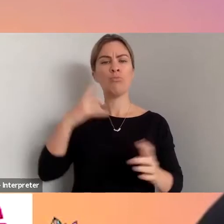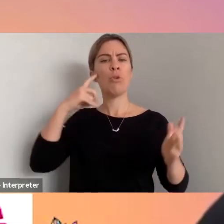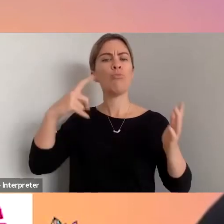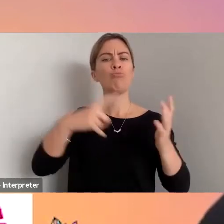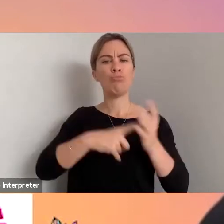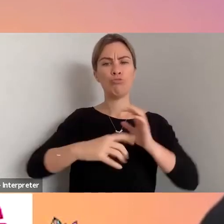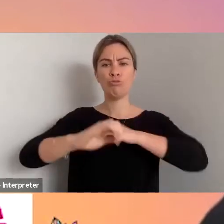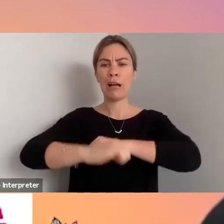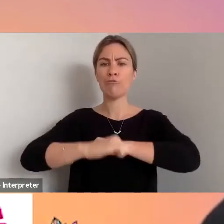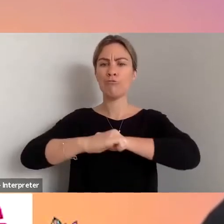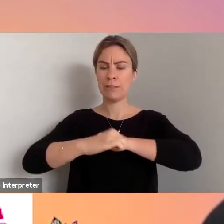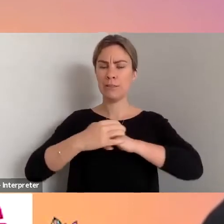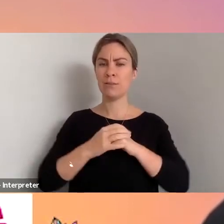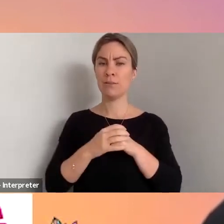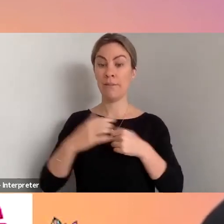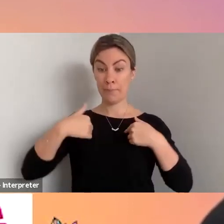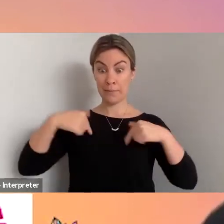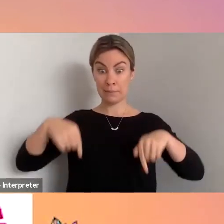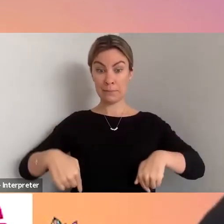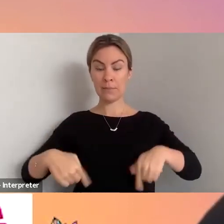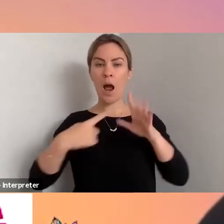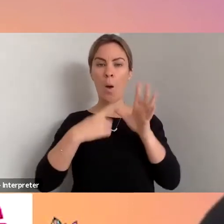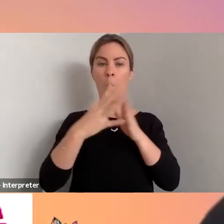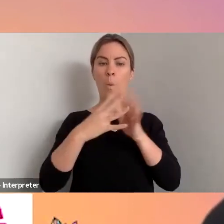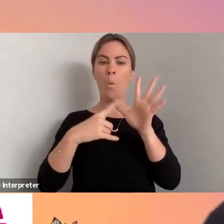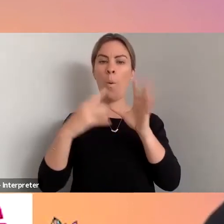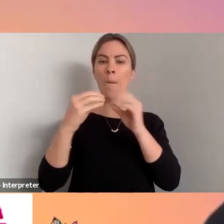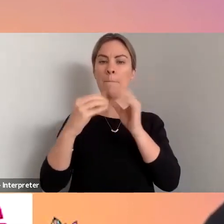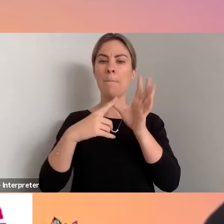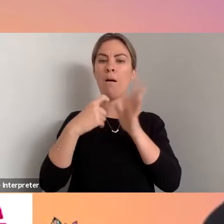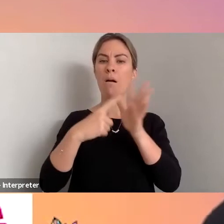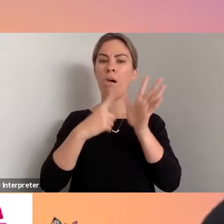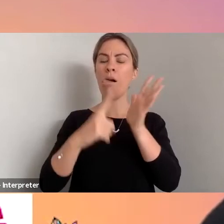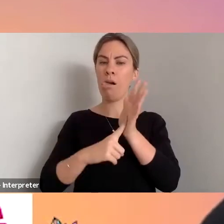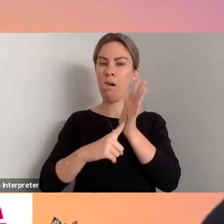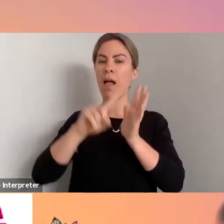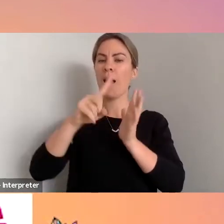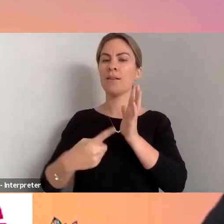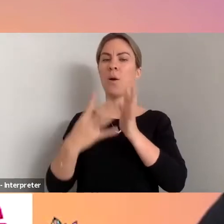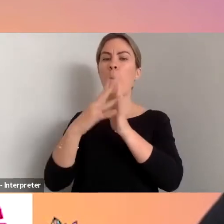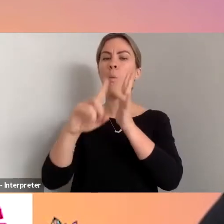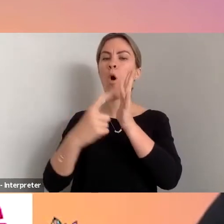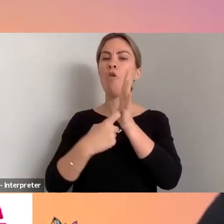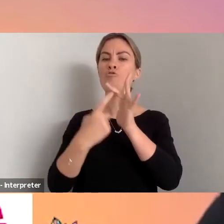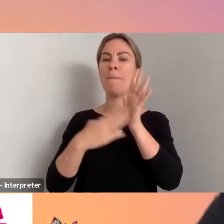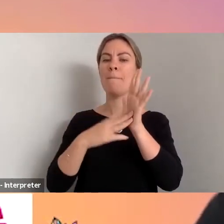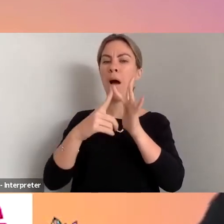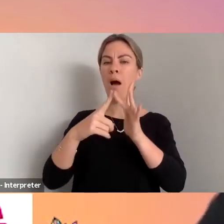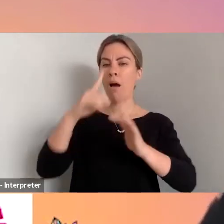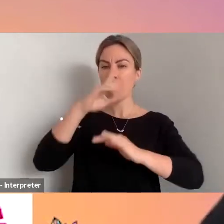I am on one of the borderlines.